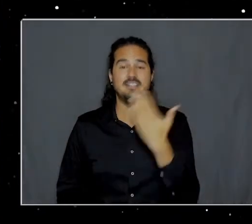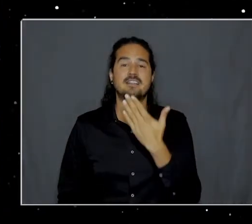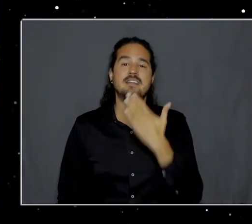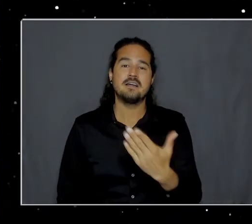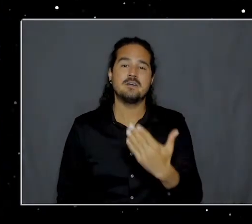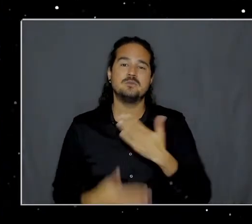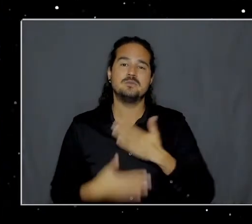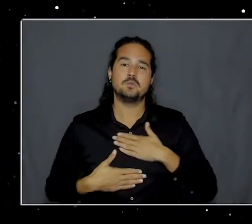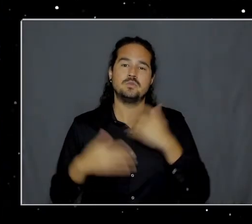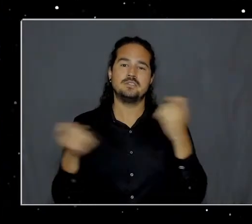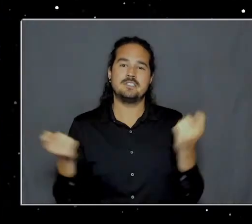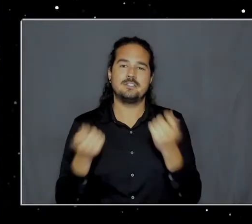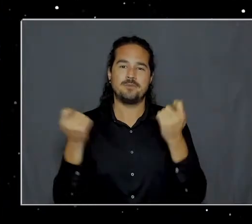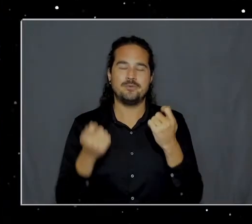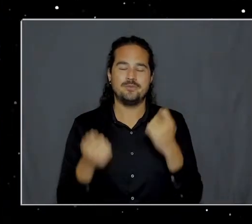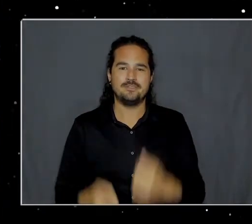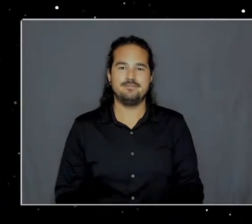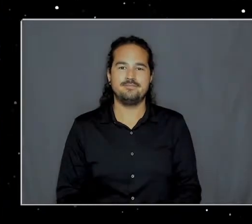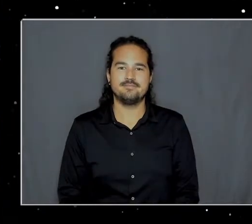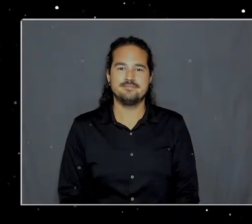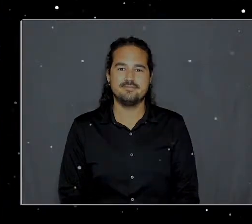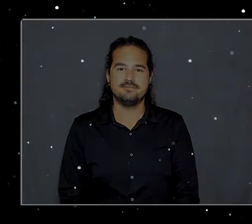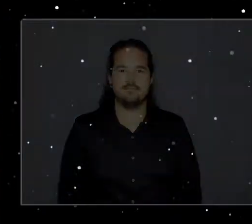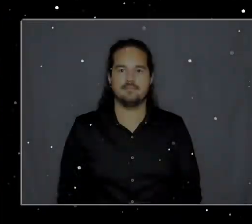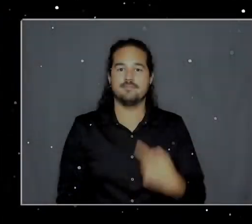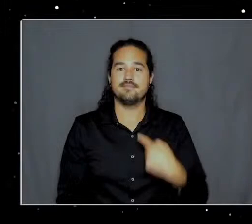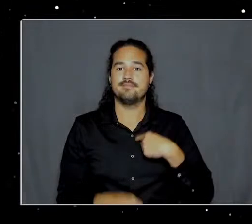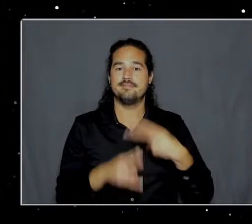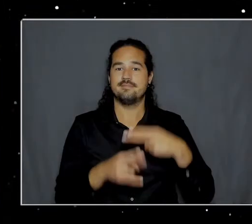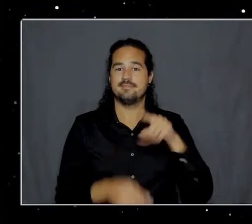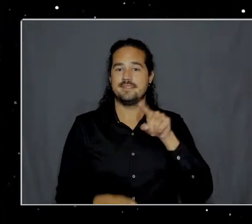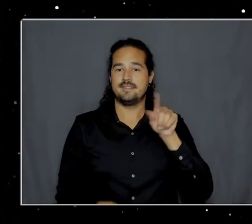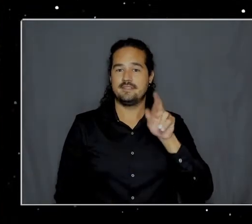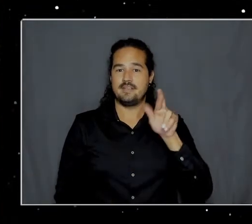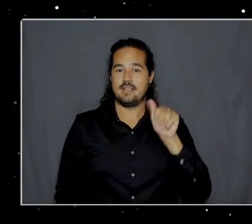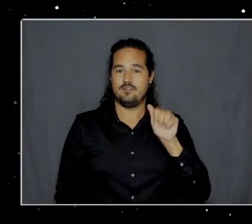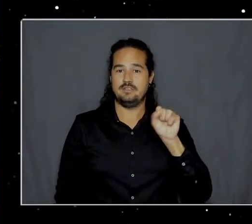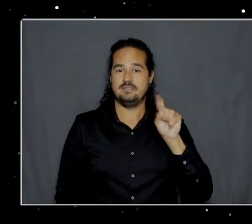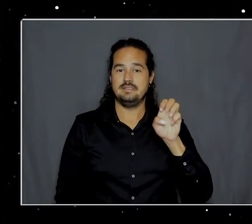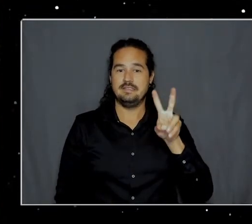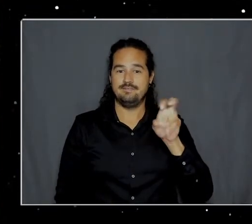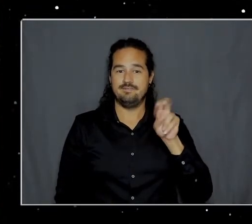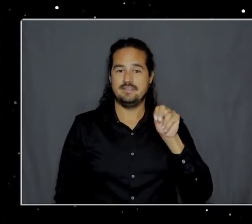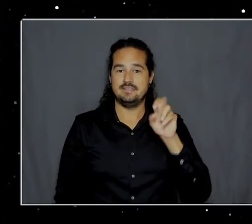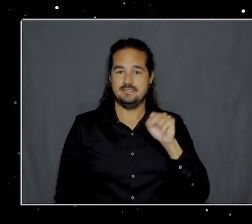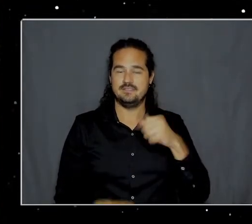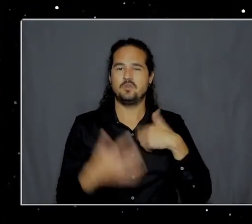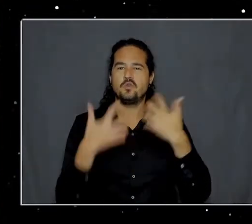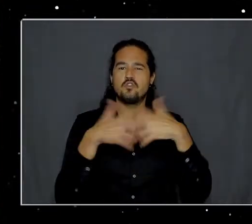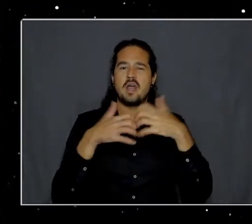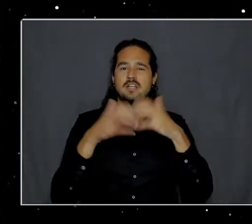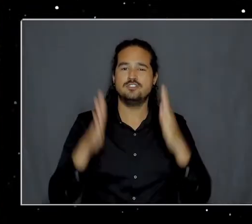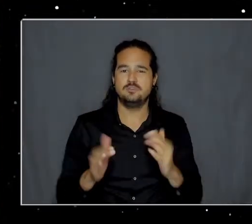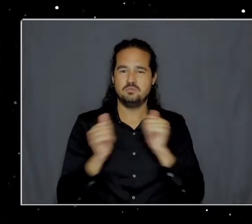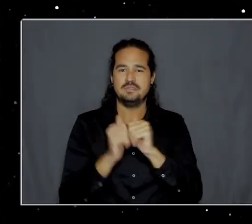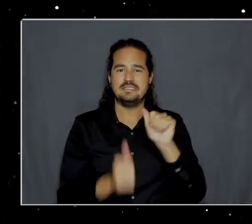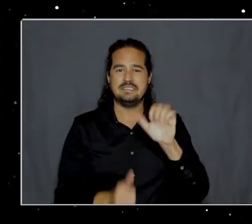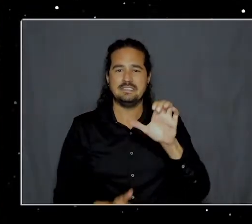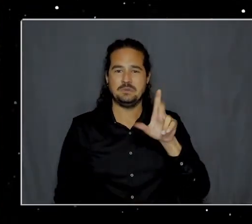CELEBRATION. ZARA STEVENS: I'M ZARA STEVENS. I'M AN ORGANIZER WITH THE ACLU